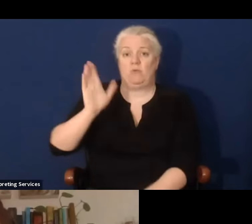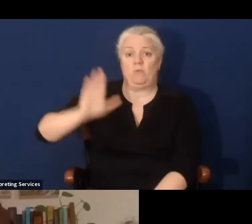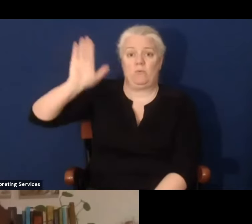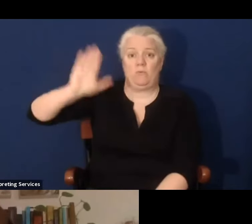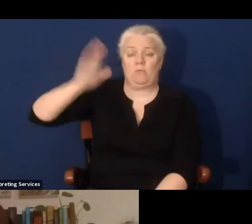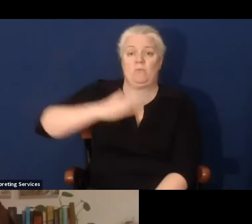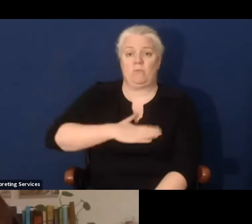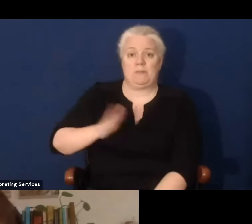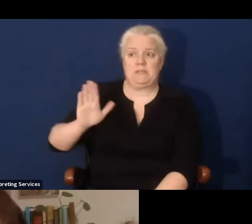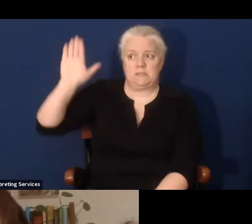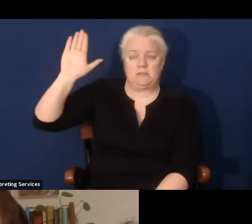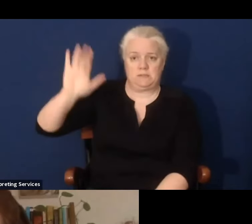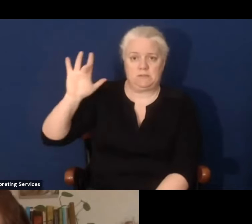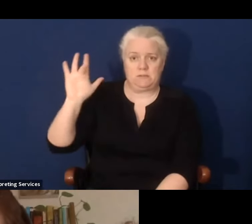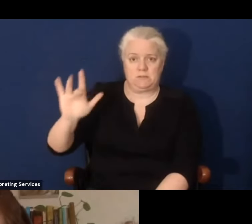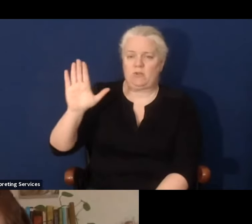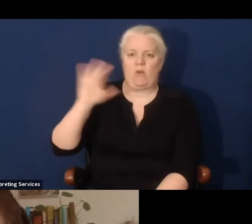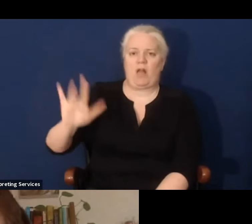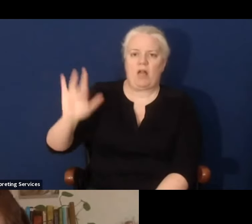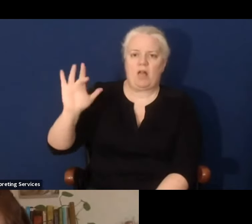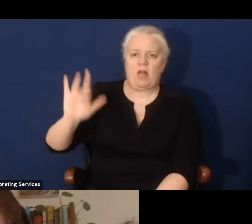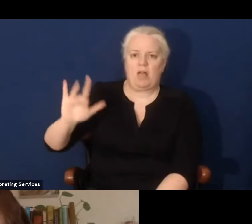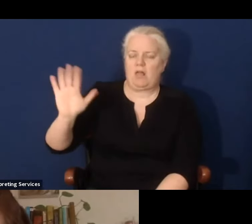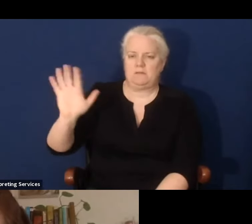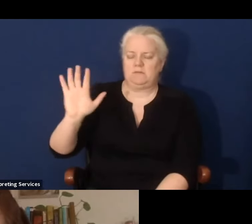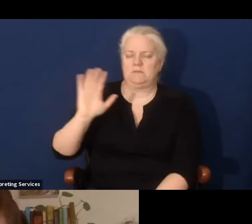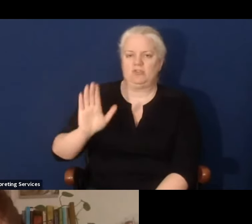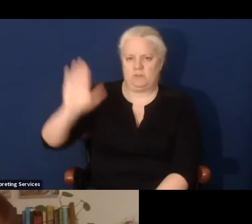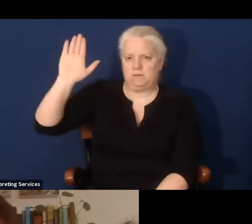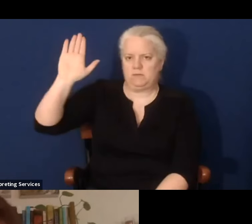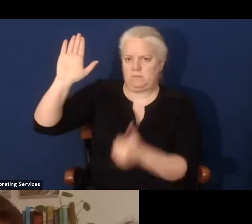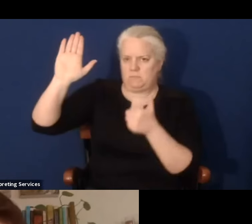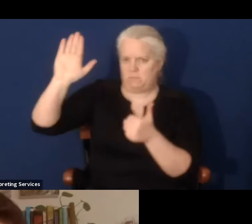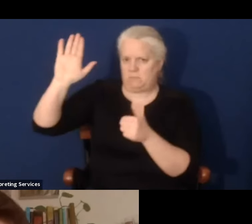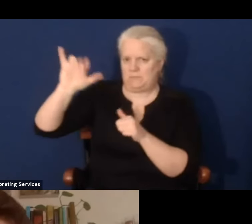Hi, can you hear me? you'll go to the bottom of the list. Next we're going to hear from Jessica Tamber.